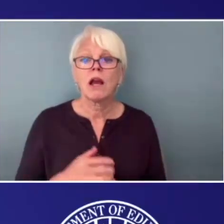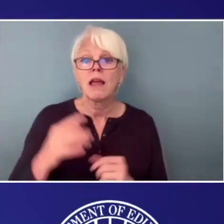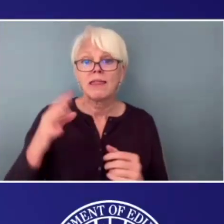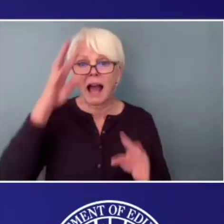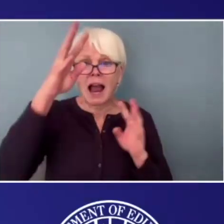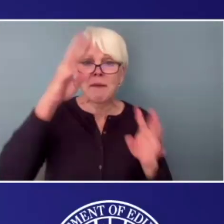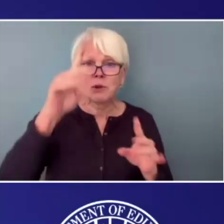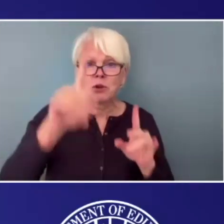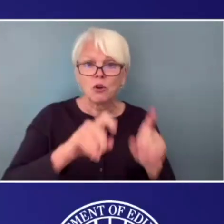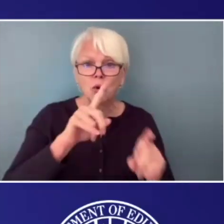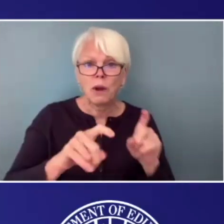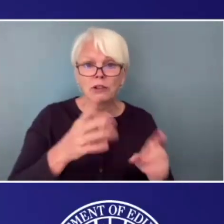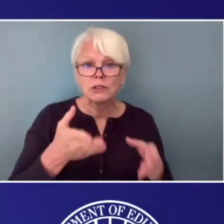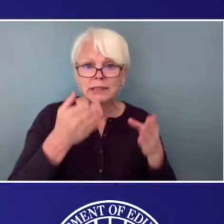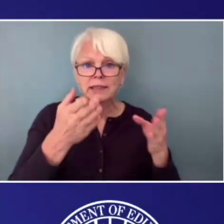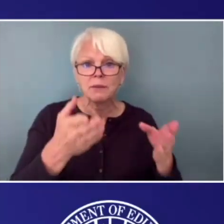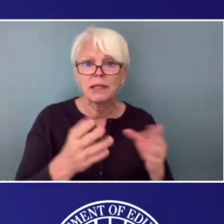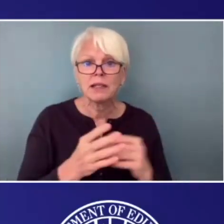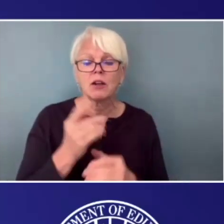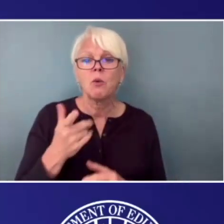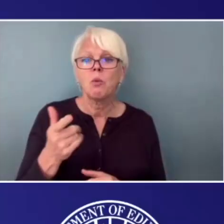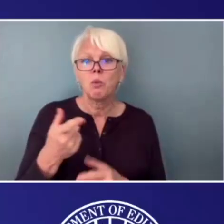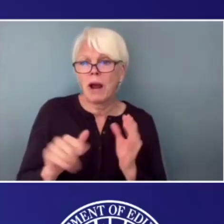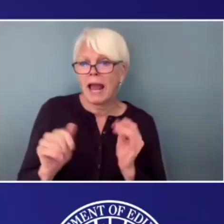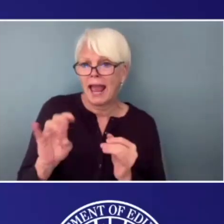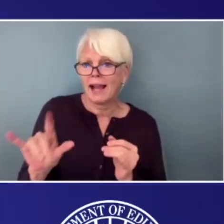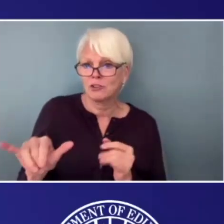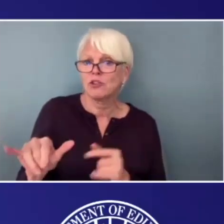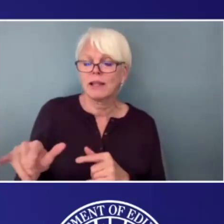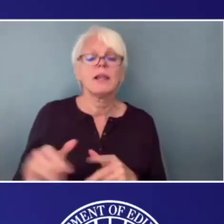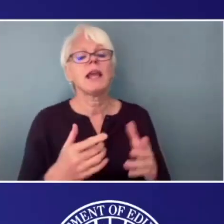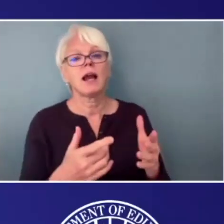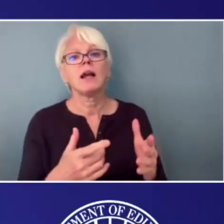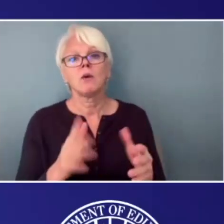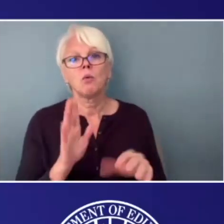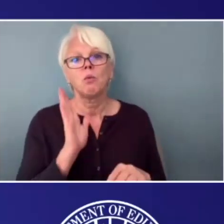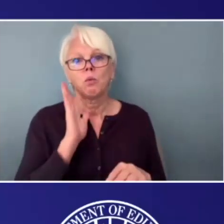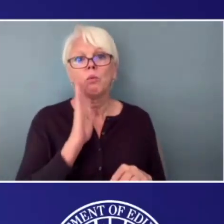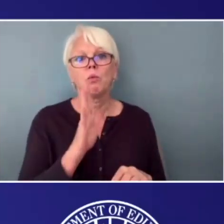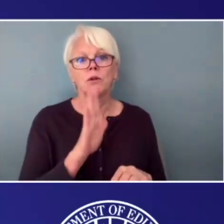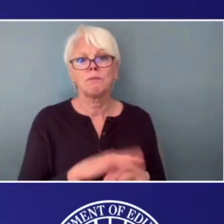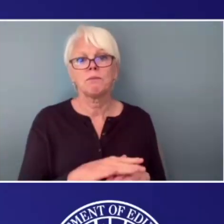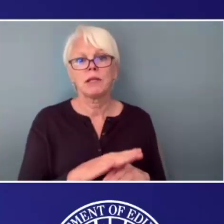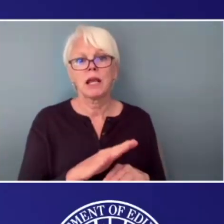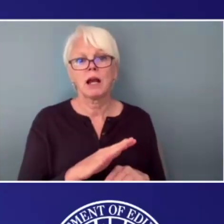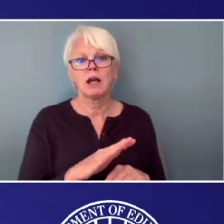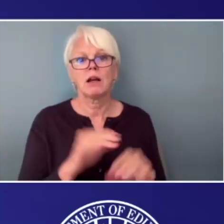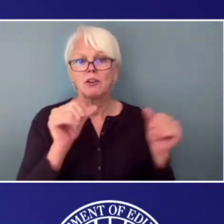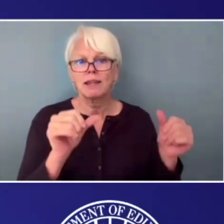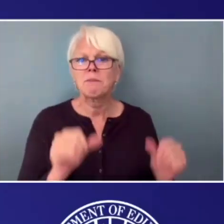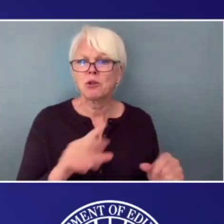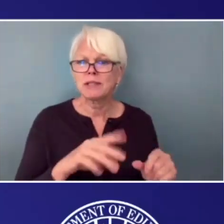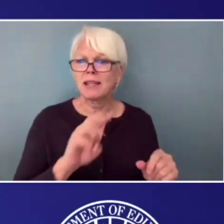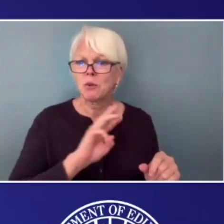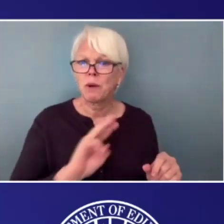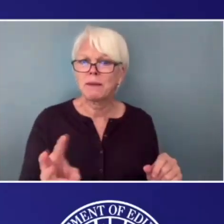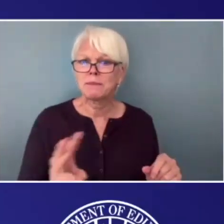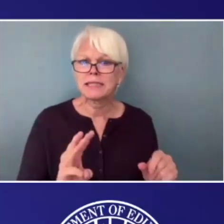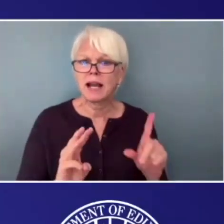submitted? They, they would be on our website. Are they posted on our website? Yeah. Anita made a copy.